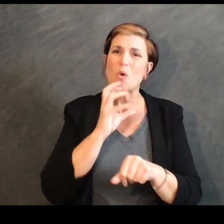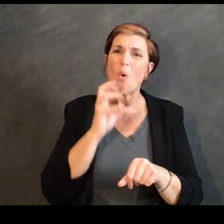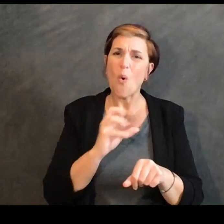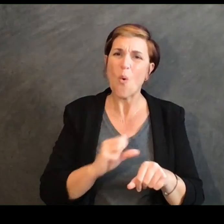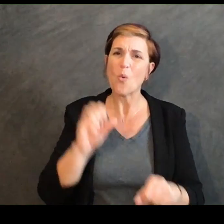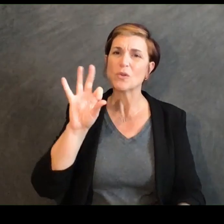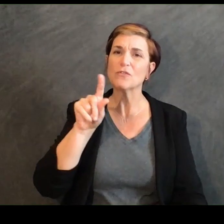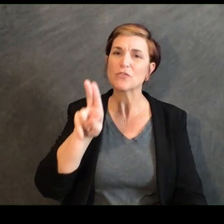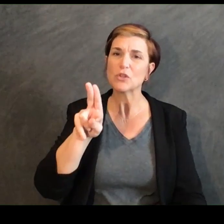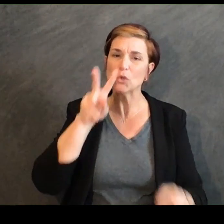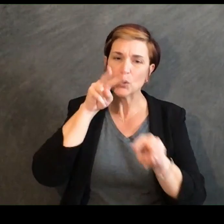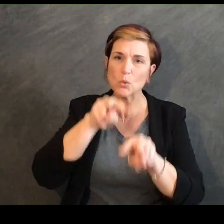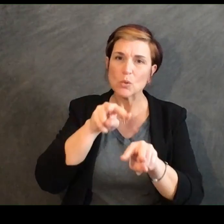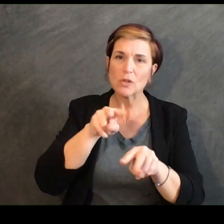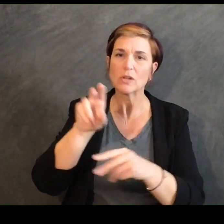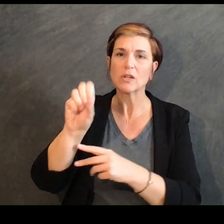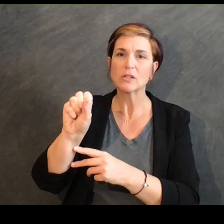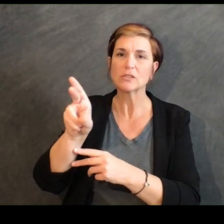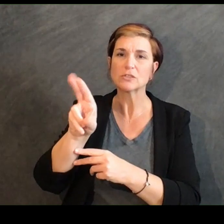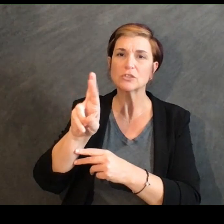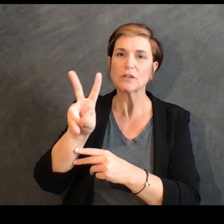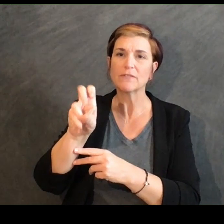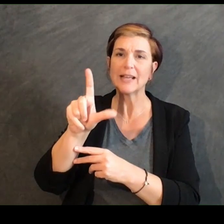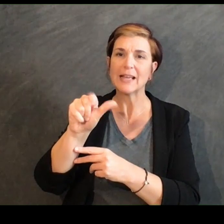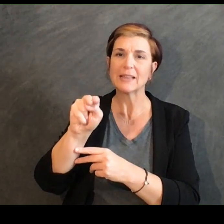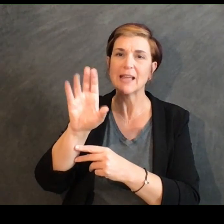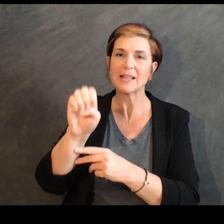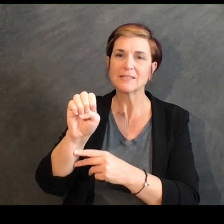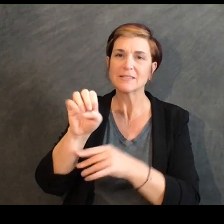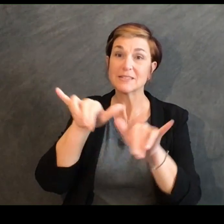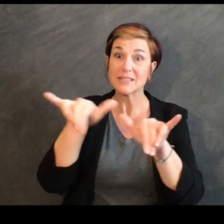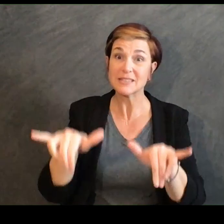converted to diagnostic system but last Tuesday